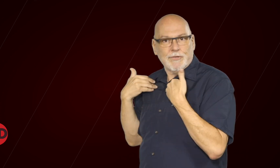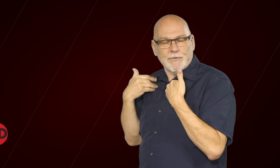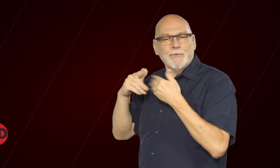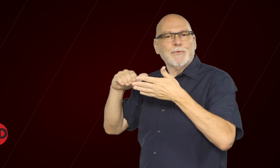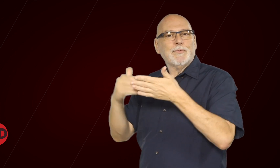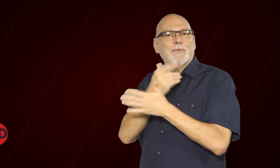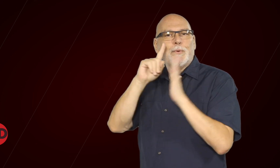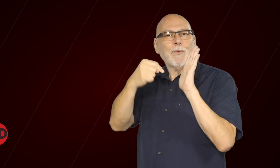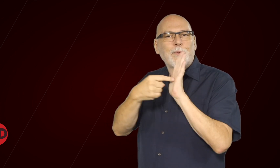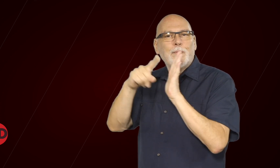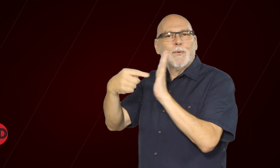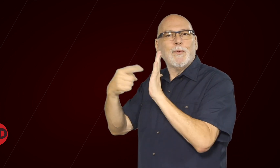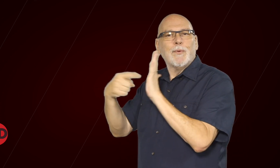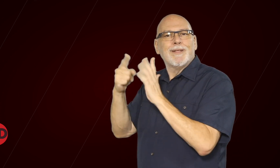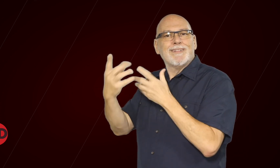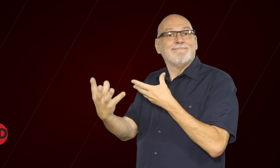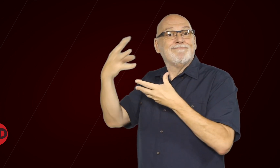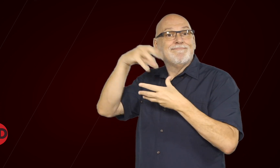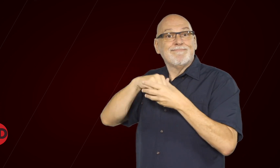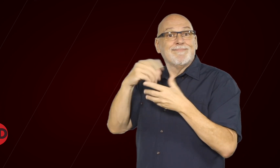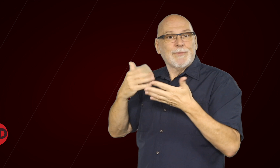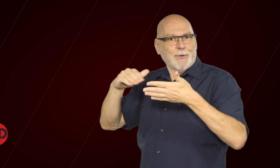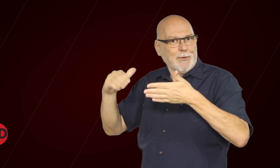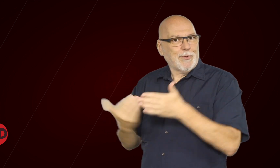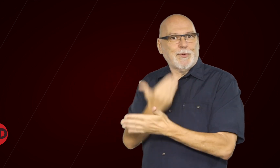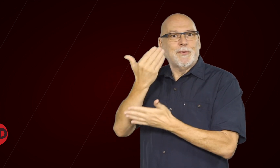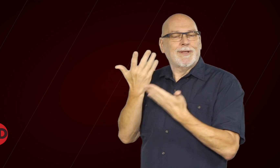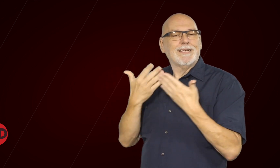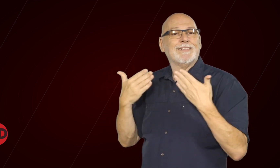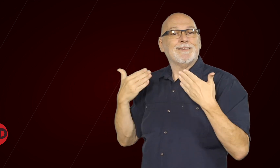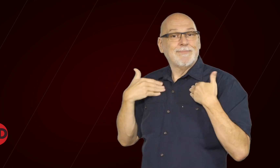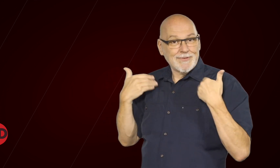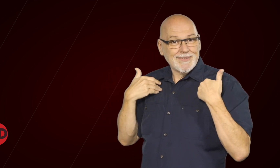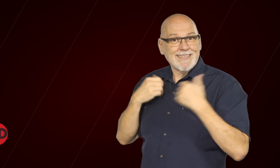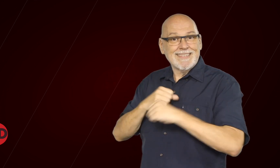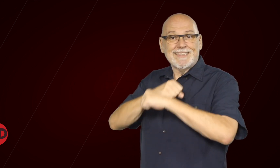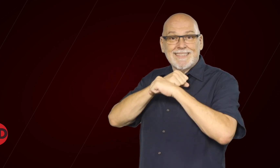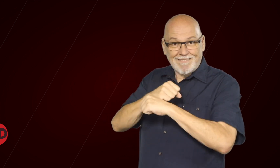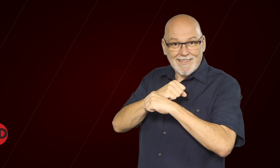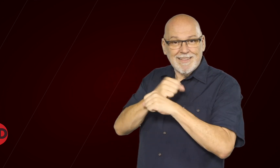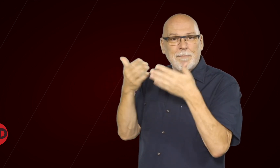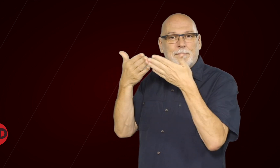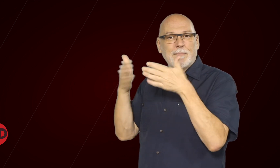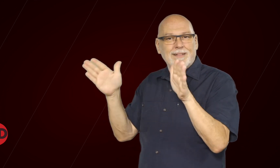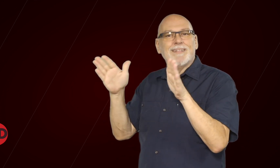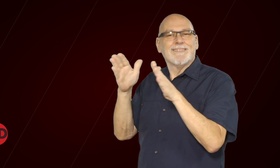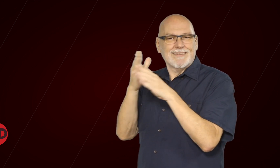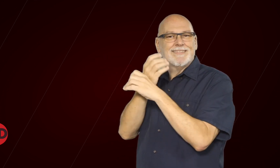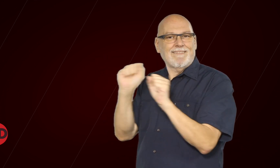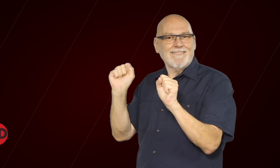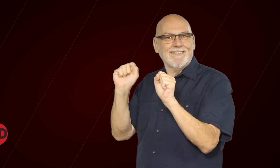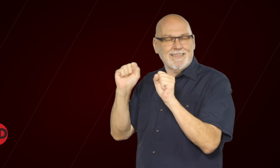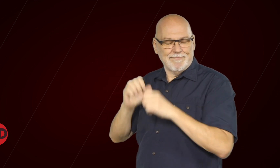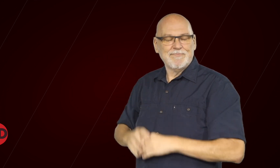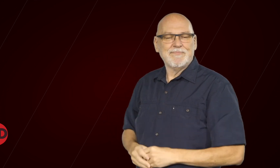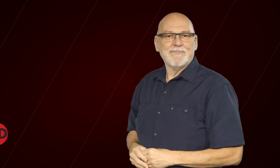including a new minister of Defense and Public Safety.